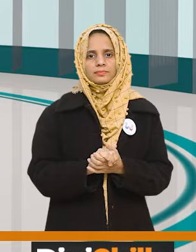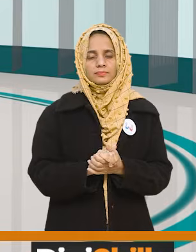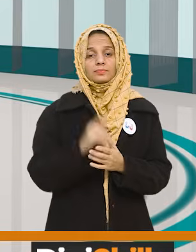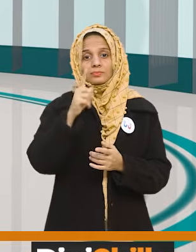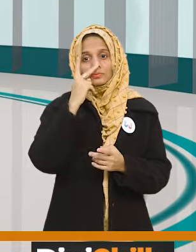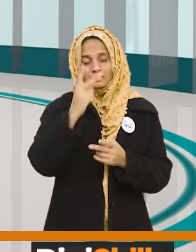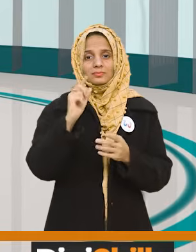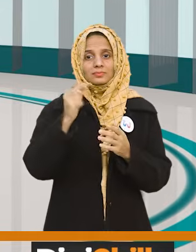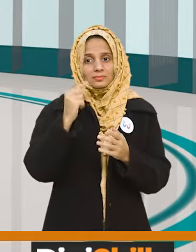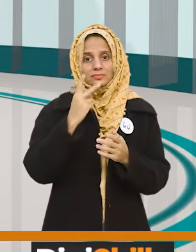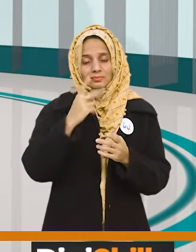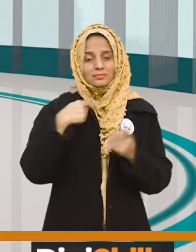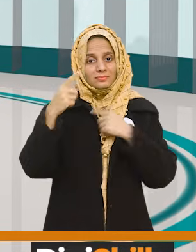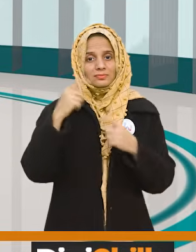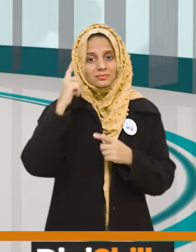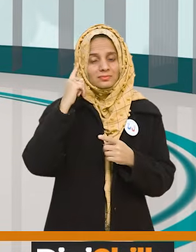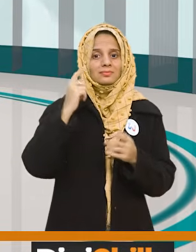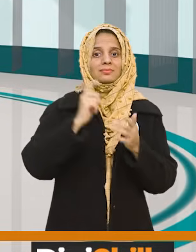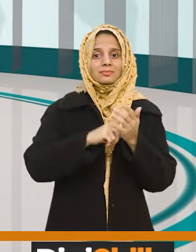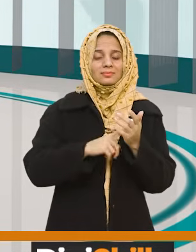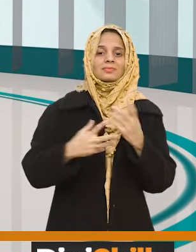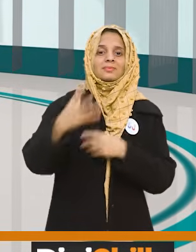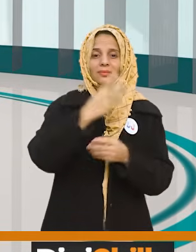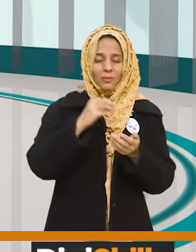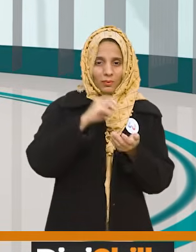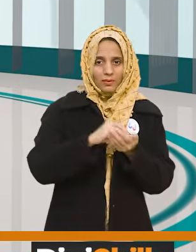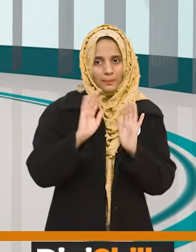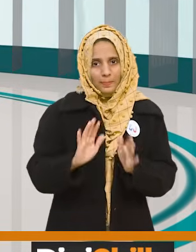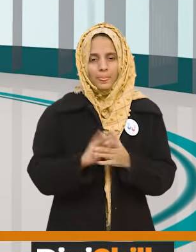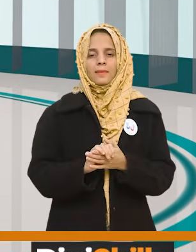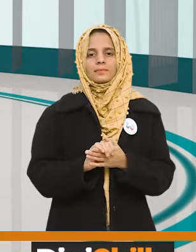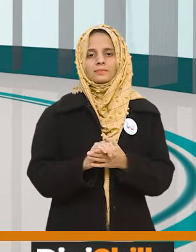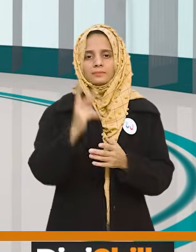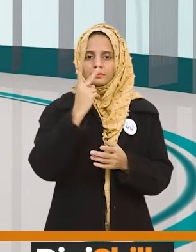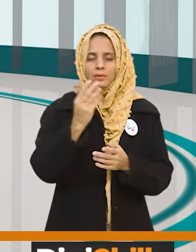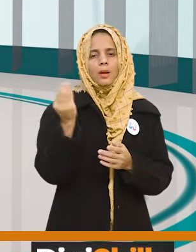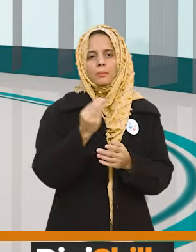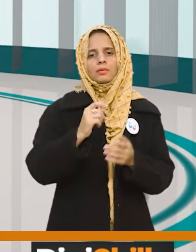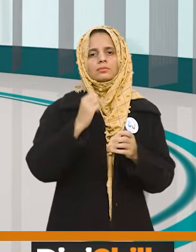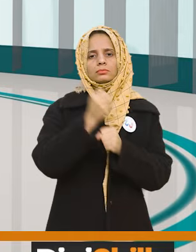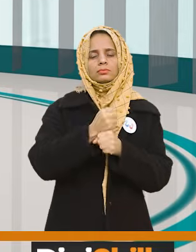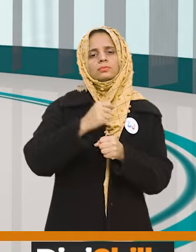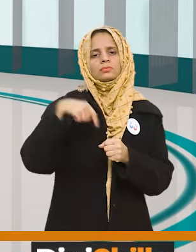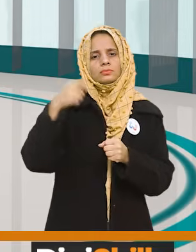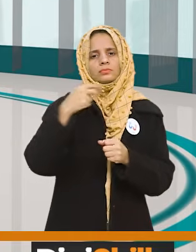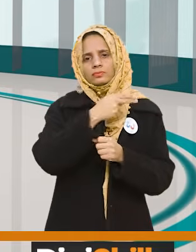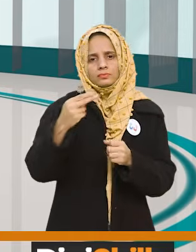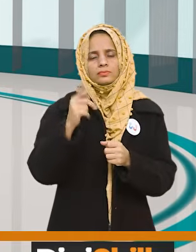If you google “invoice pattern”, you will see hundreds of invoice patterns. Just by a simple google search.